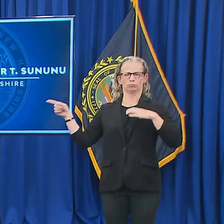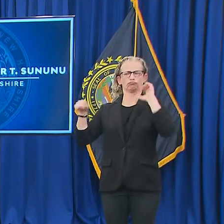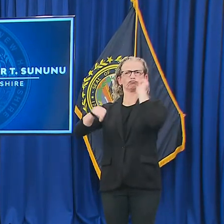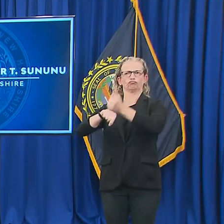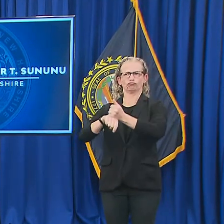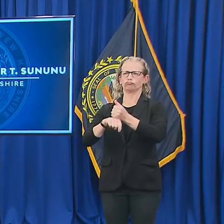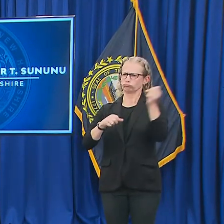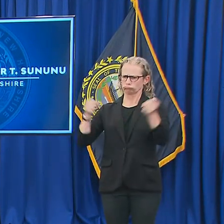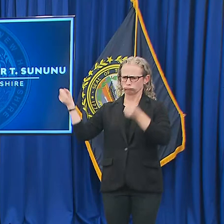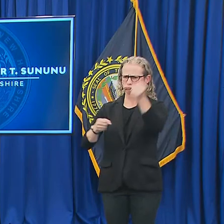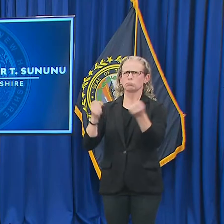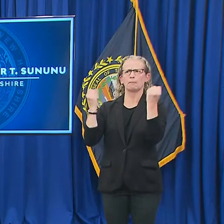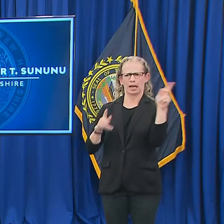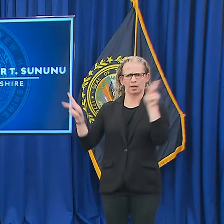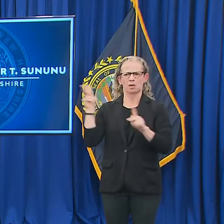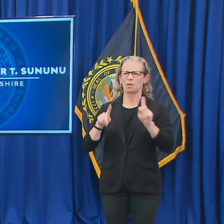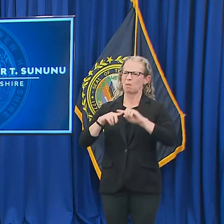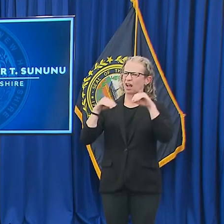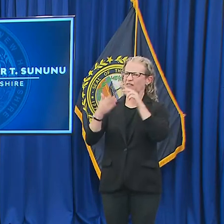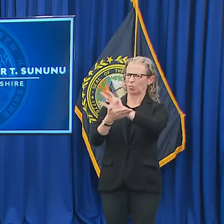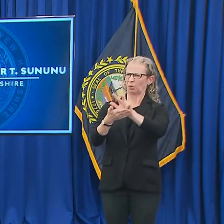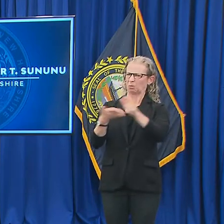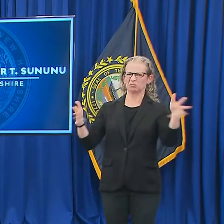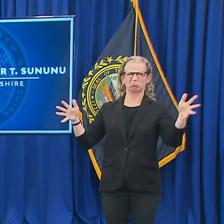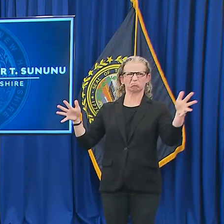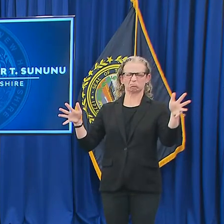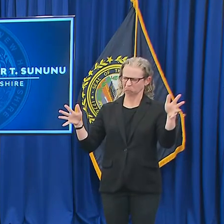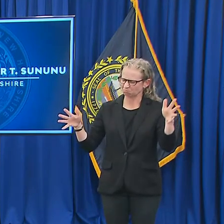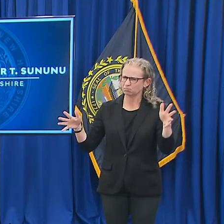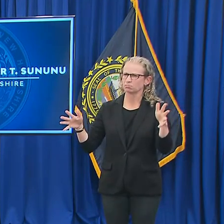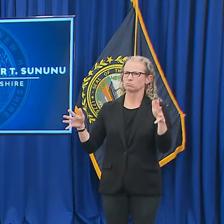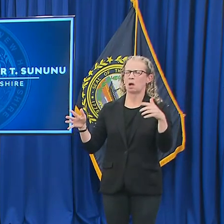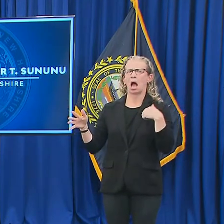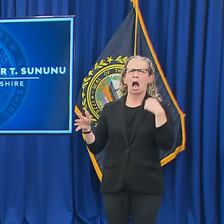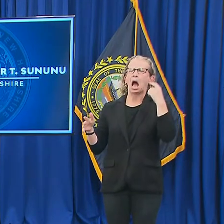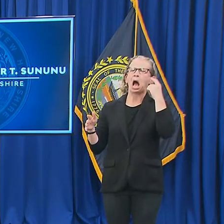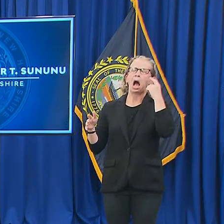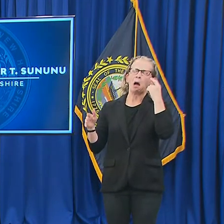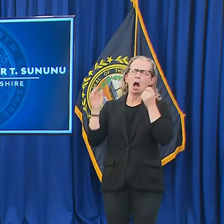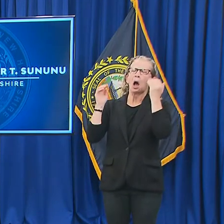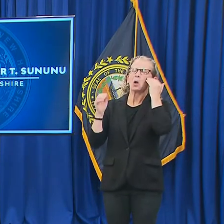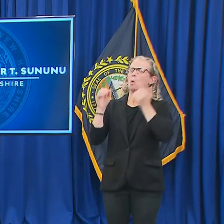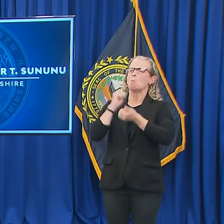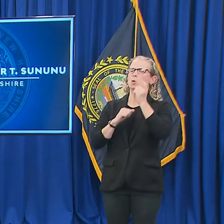or find the nonprofit to build the permanent something and then just have them build the homes for hundreds of people.